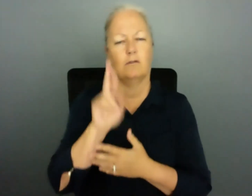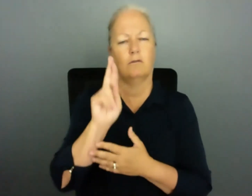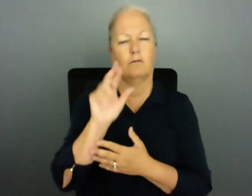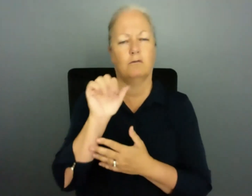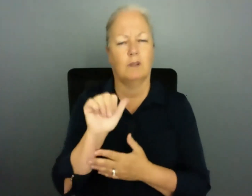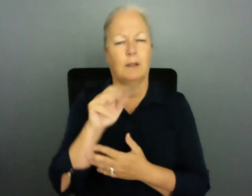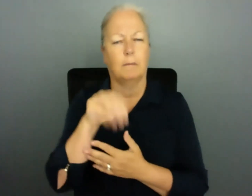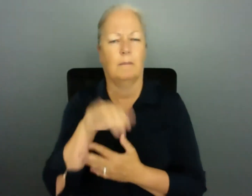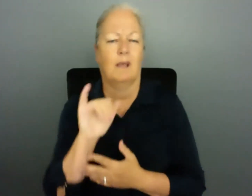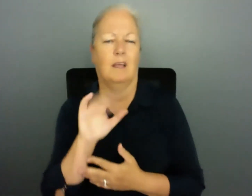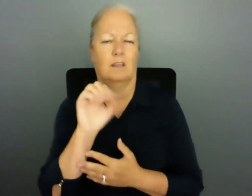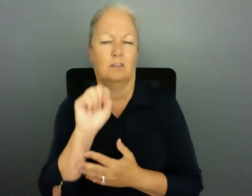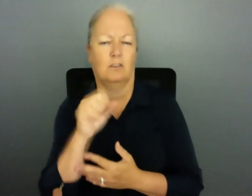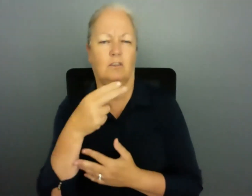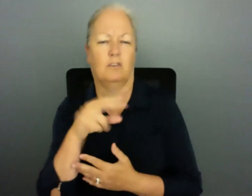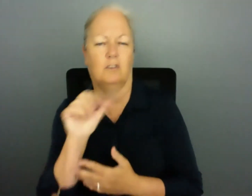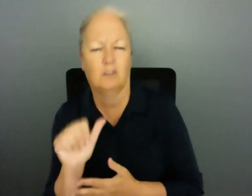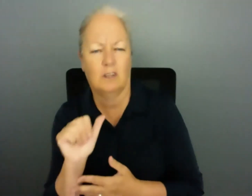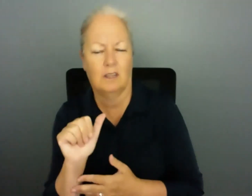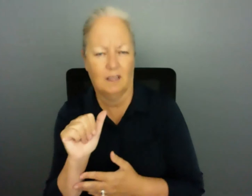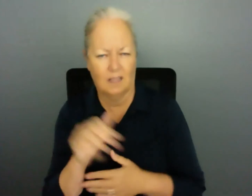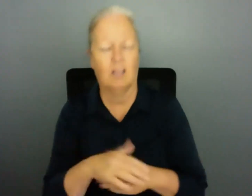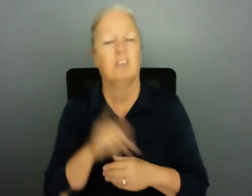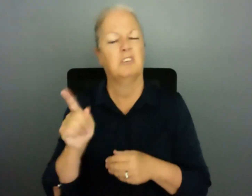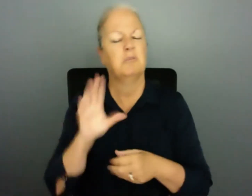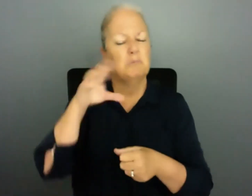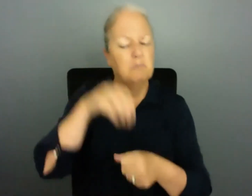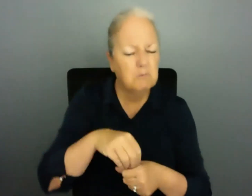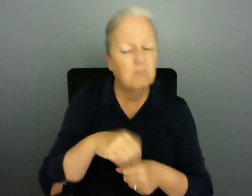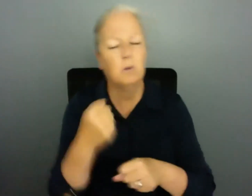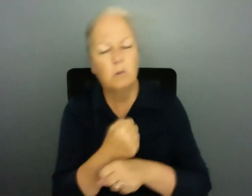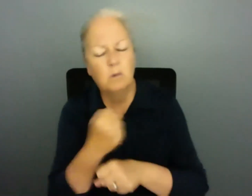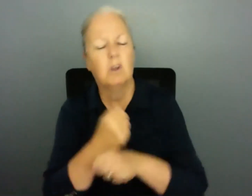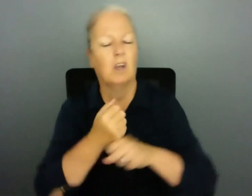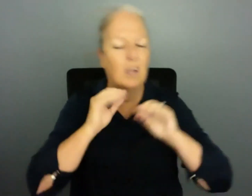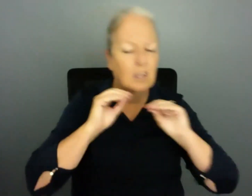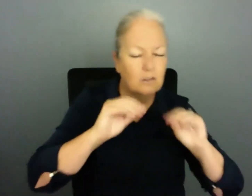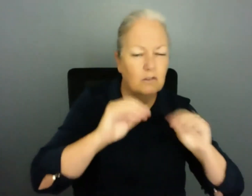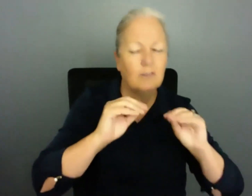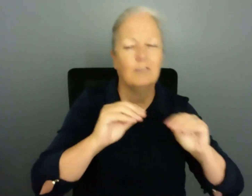the past seven years and has worked in social welfare education financial inclusion women's